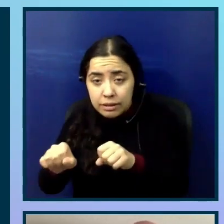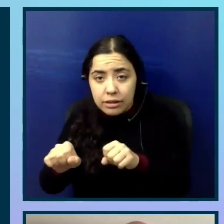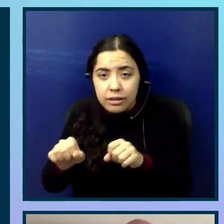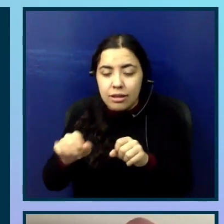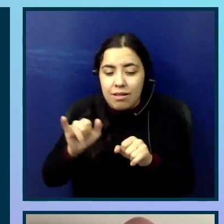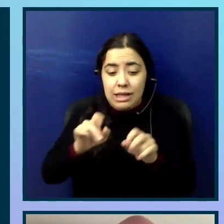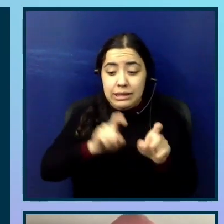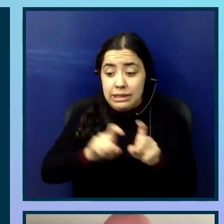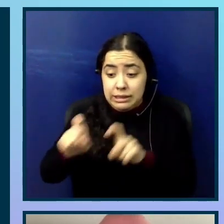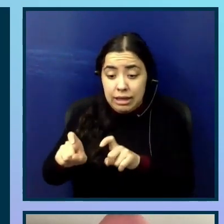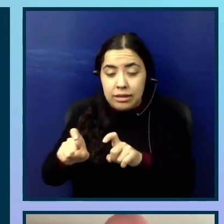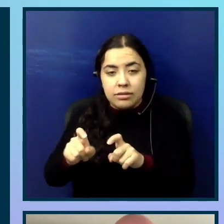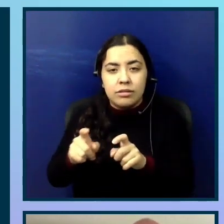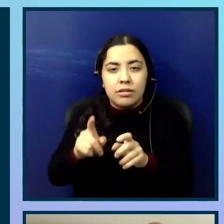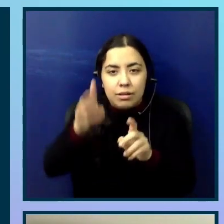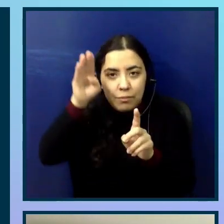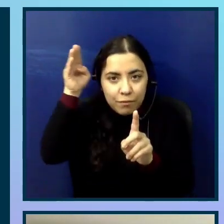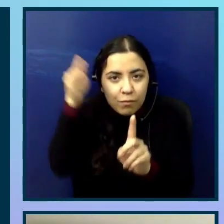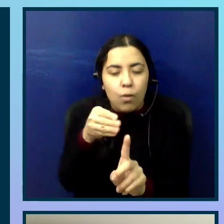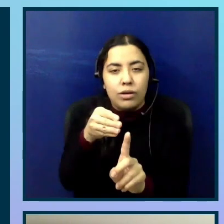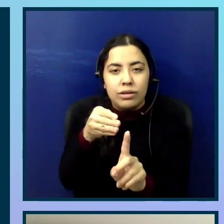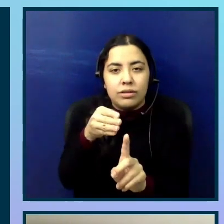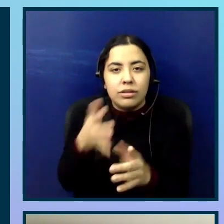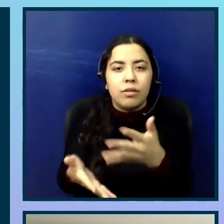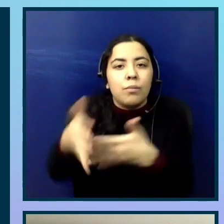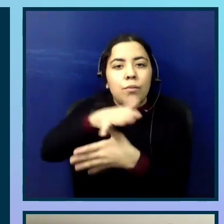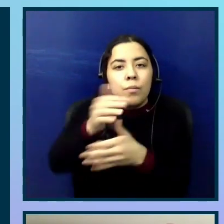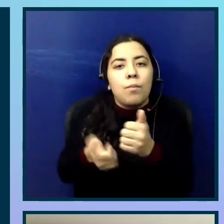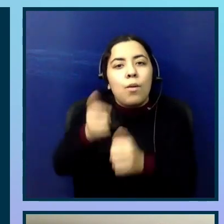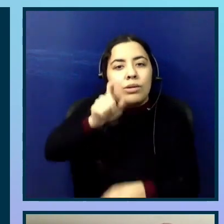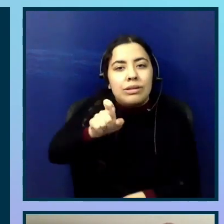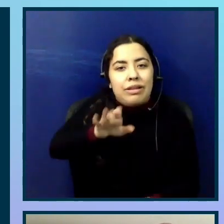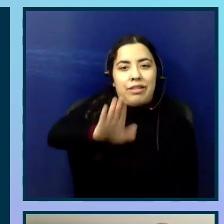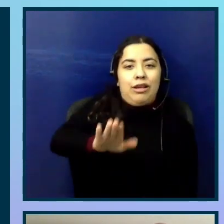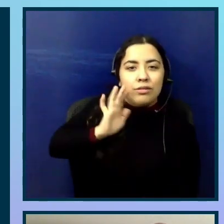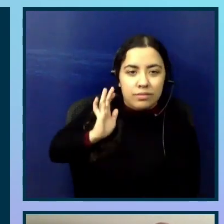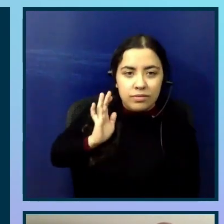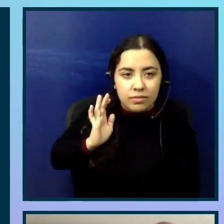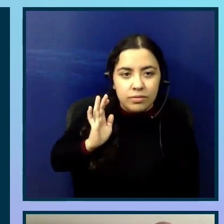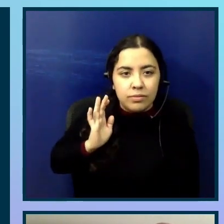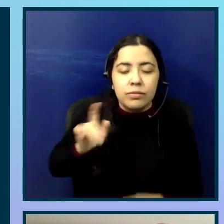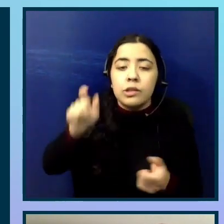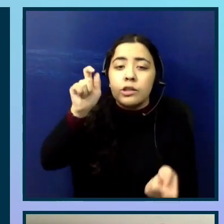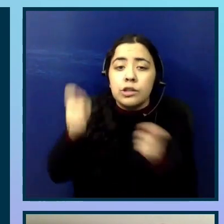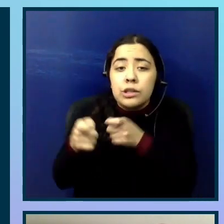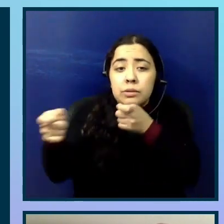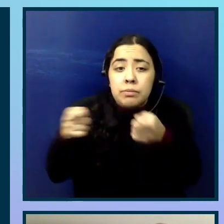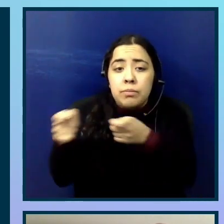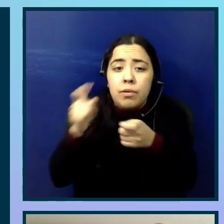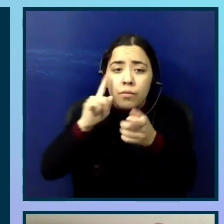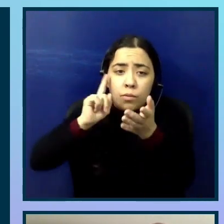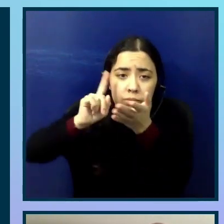It's a change management thing as well. You know, running studies across in the States on a regular basis as part as the release cycle